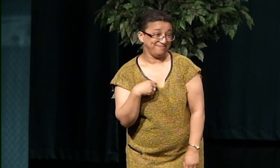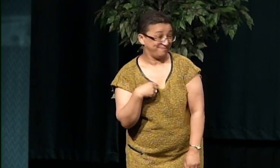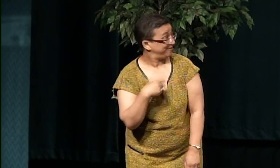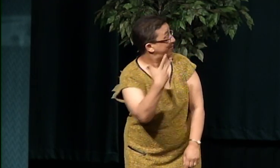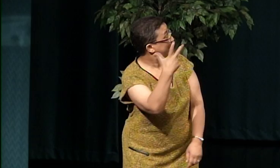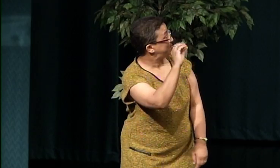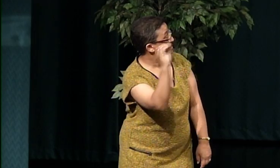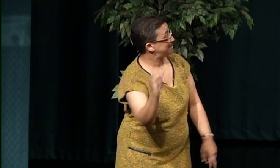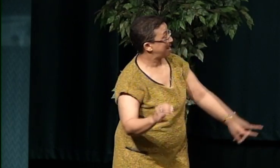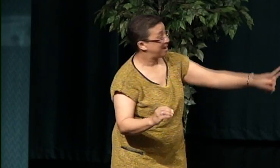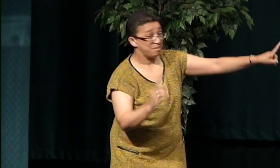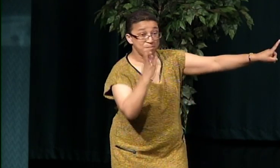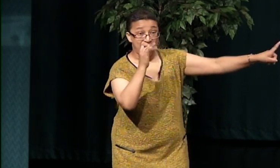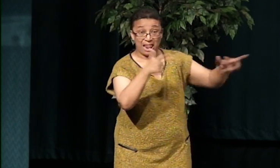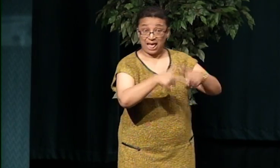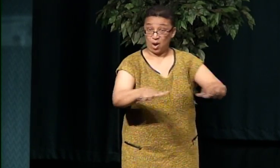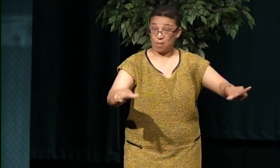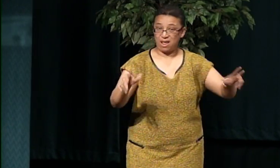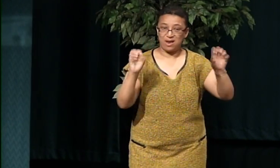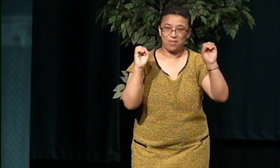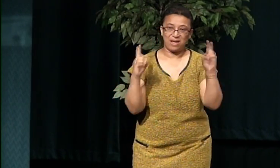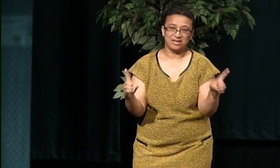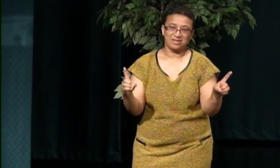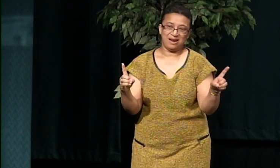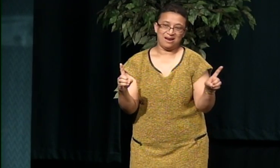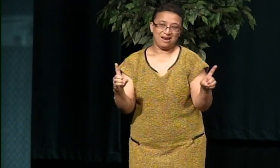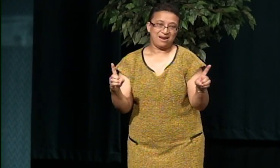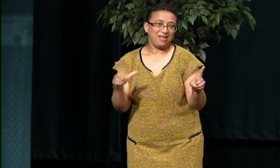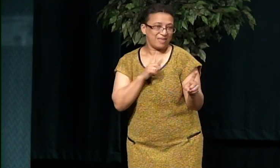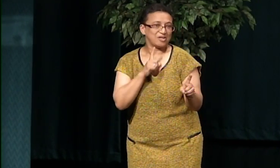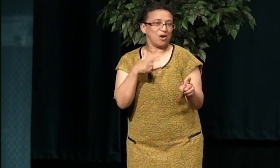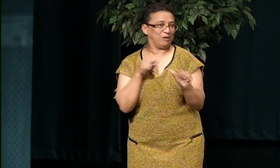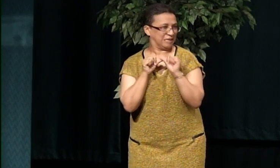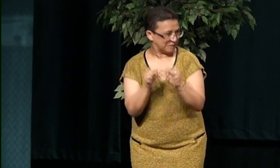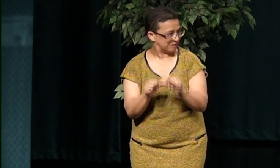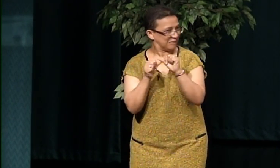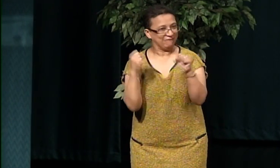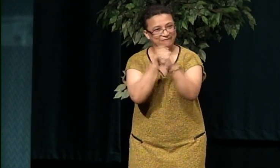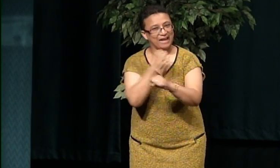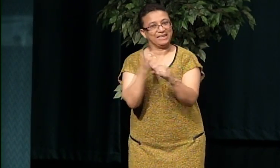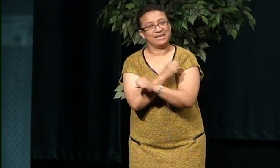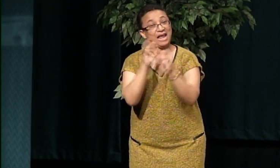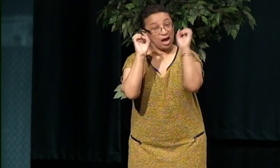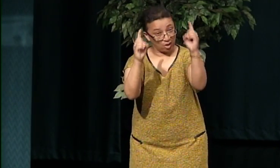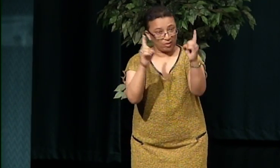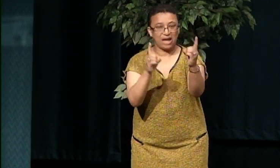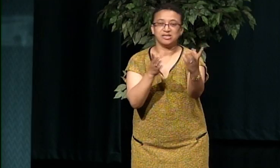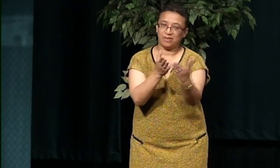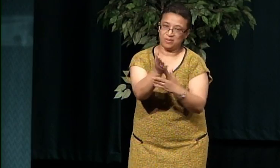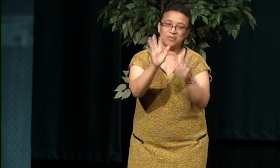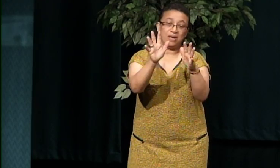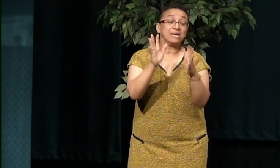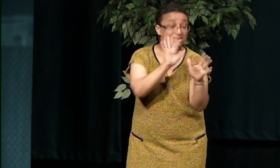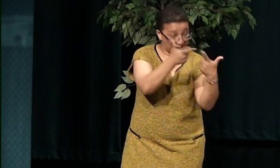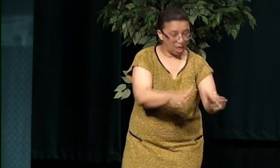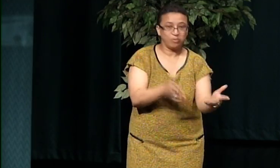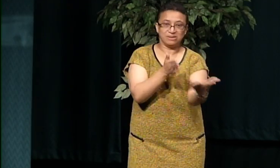as my hearing children do. So again, only 3% are bilingual.